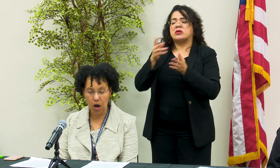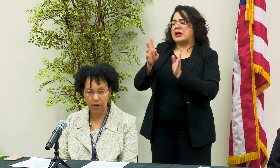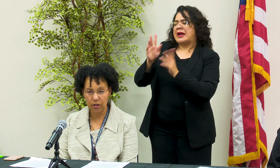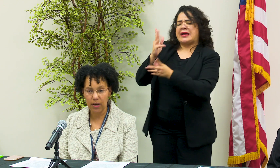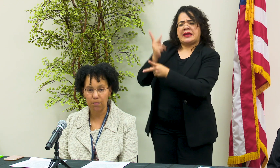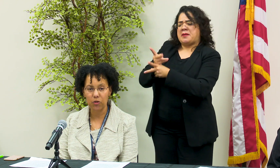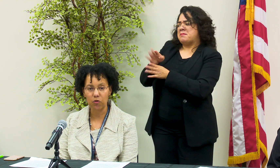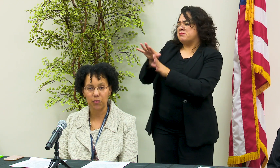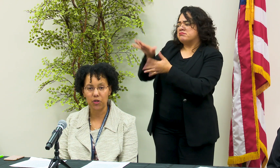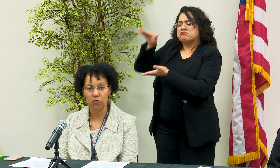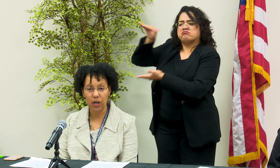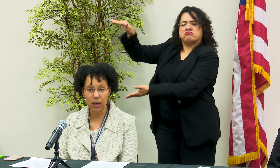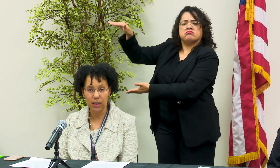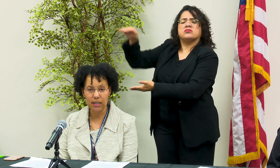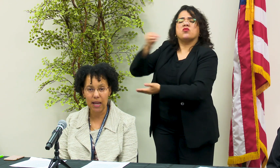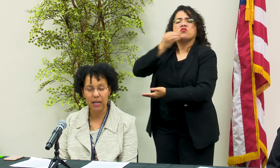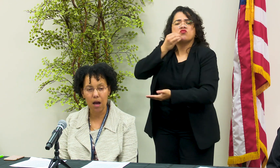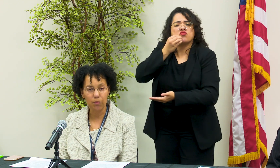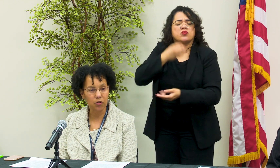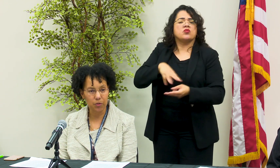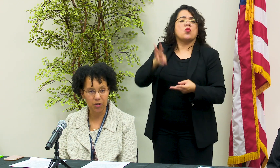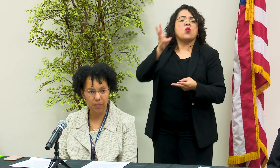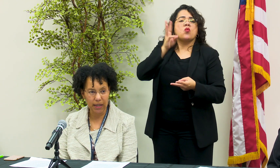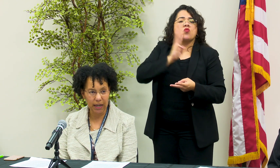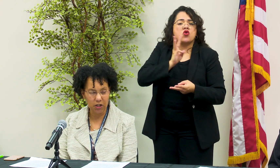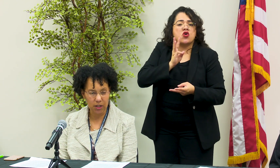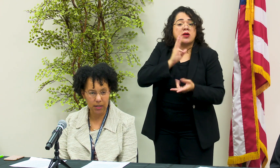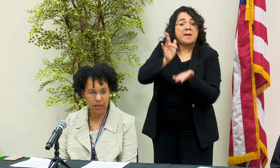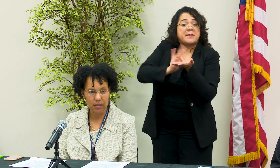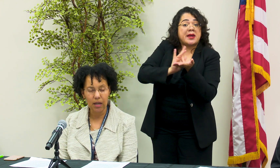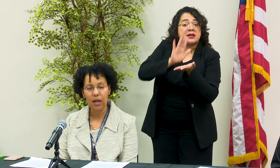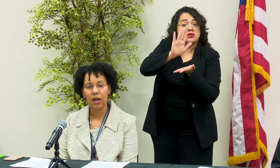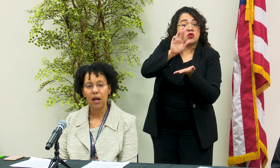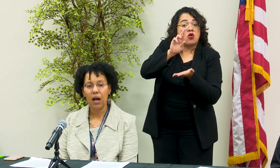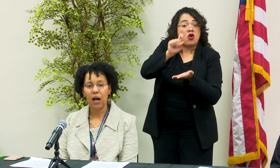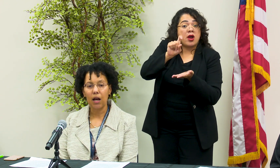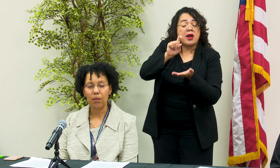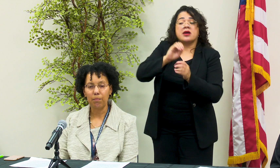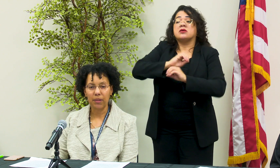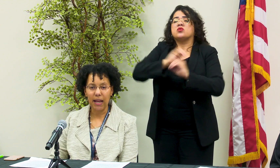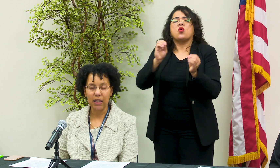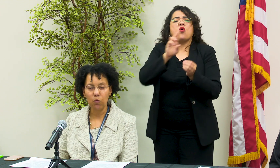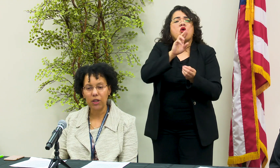water and prescription drugs and non prescription medications, planning what